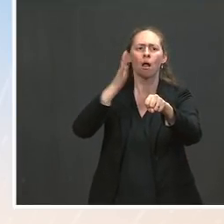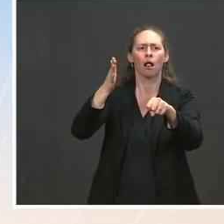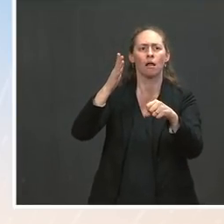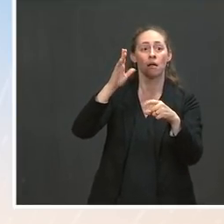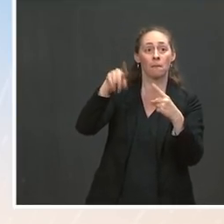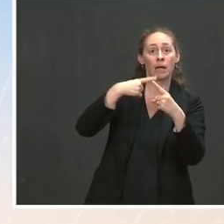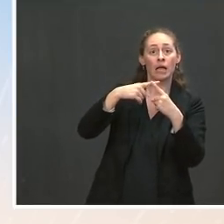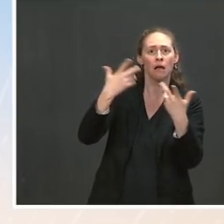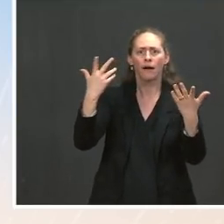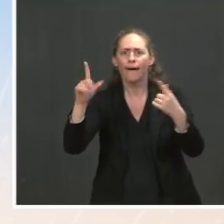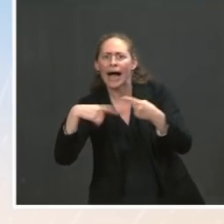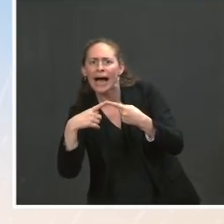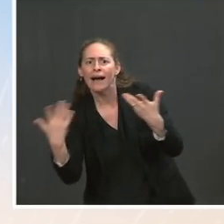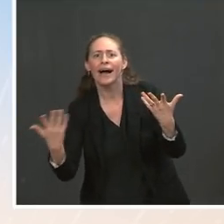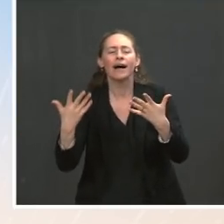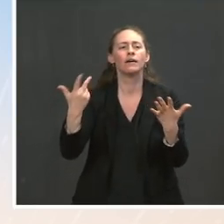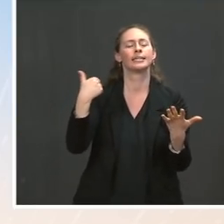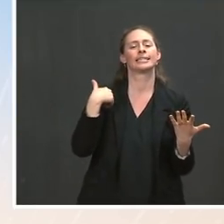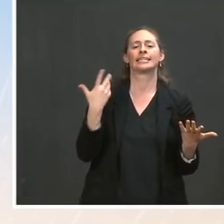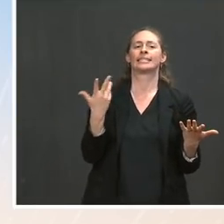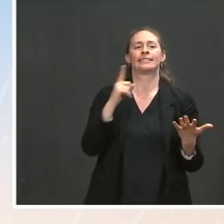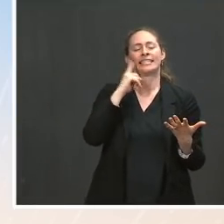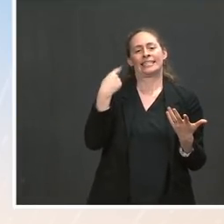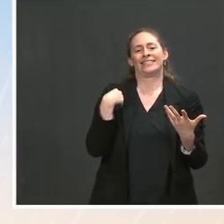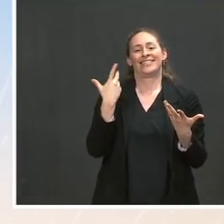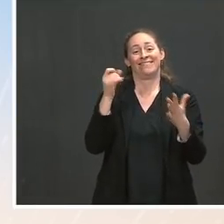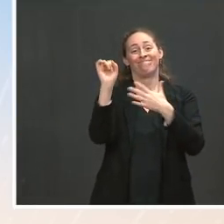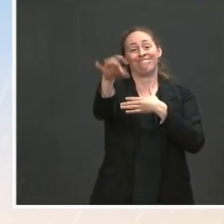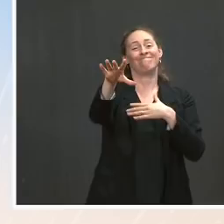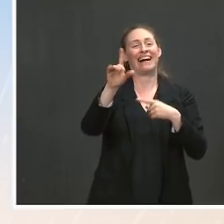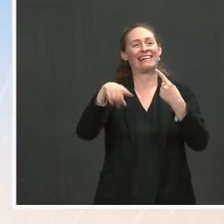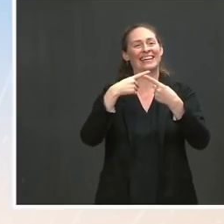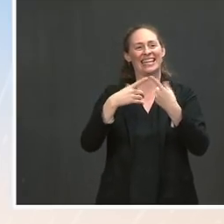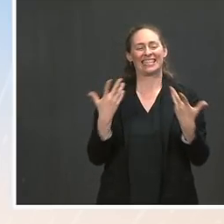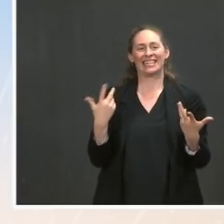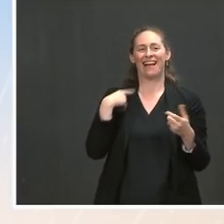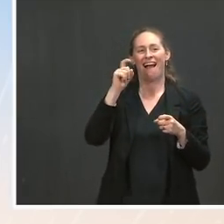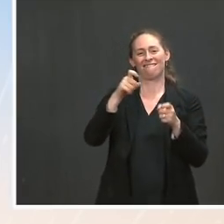in part because they have to go through a review process, which is something that we do from here.